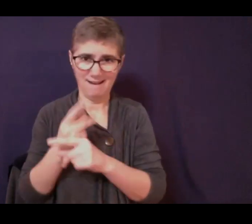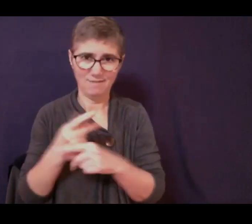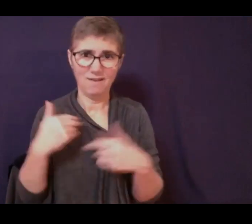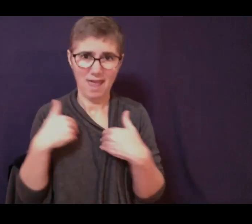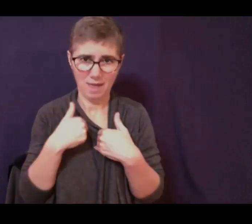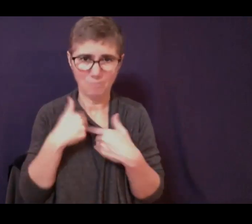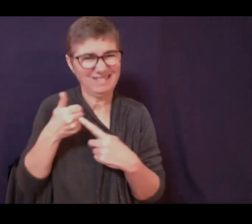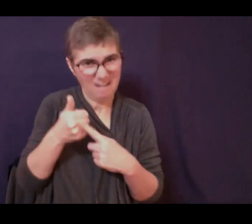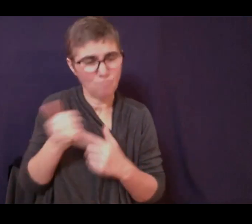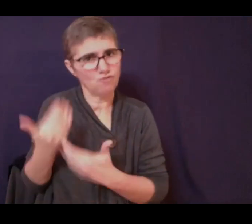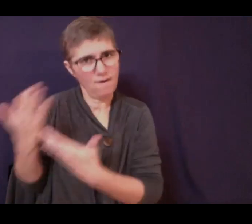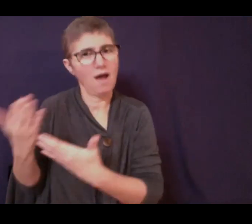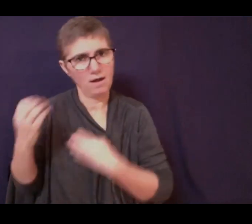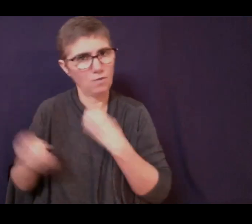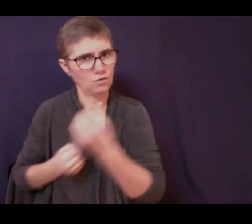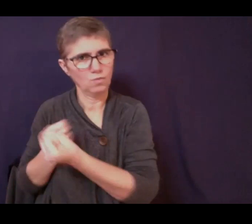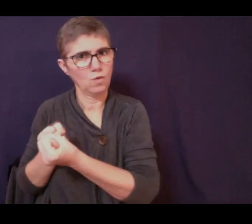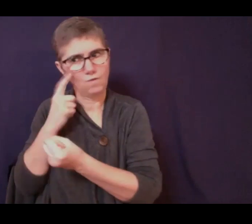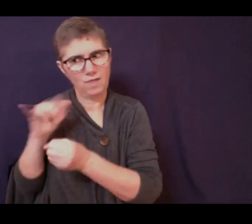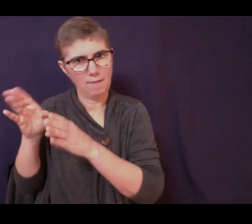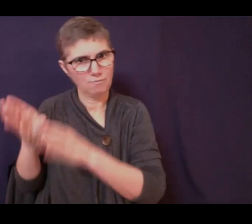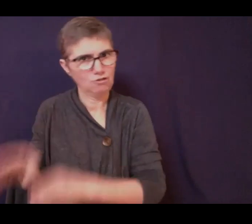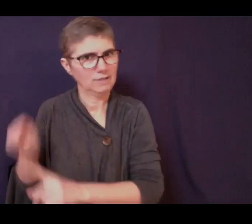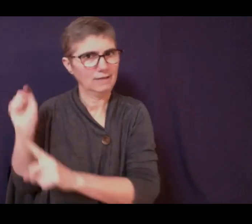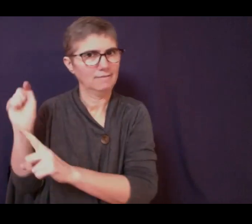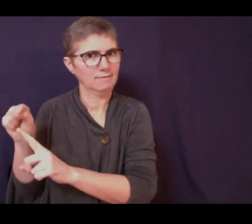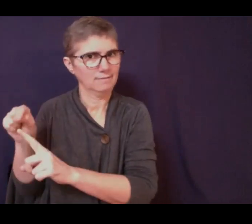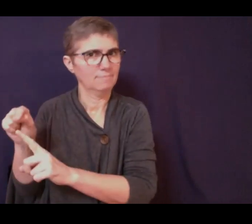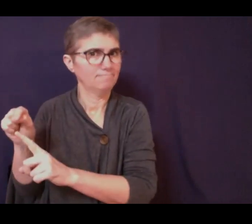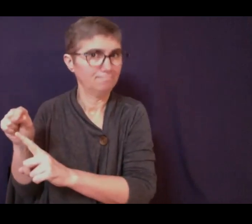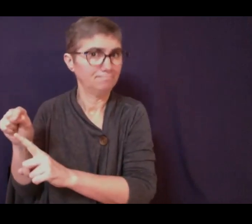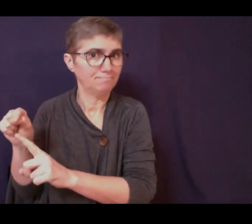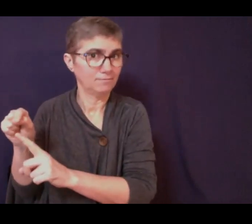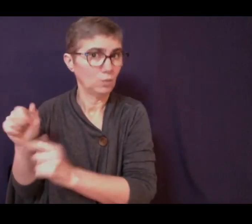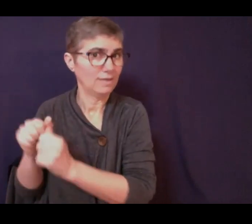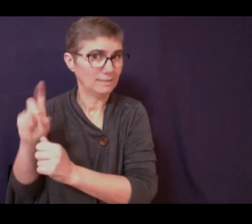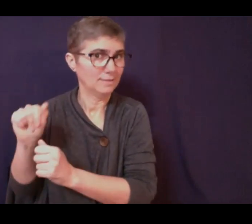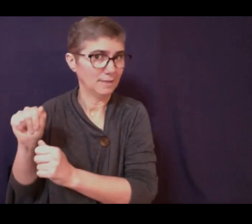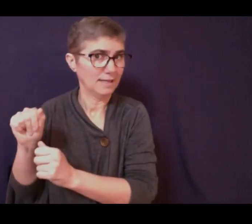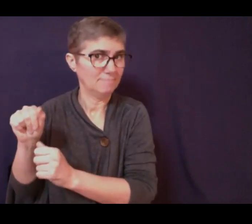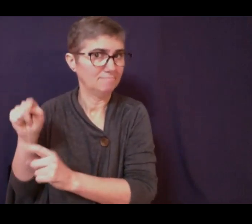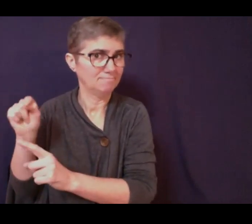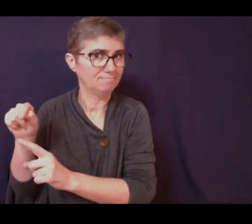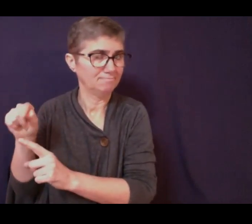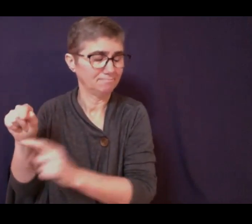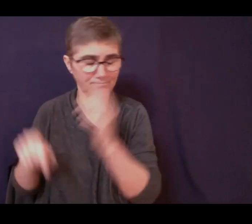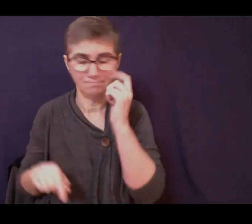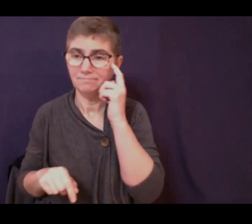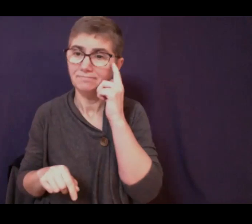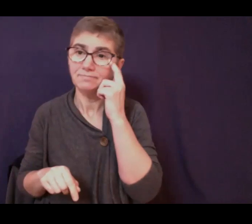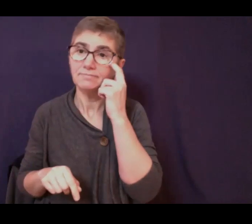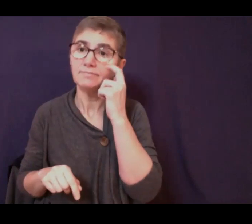emotional support for the for the person with a disability that doesn't mean that it's going